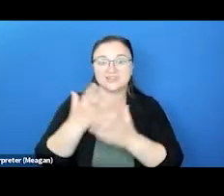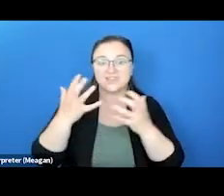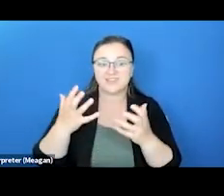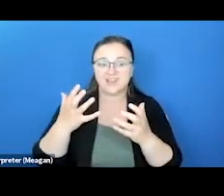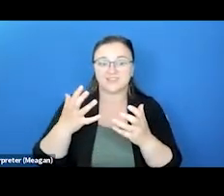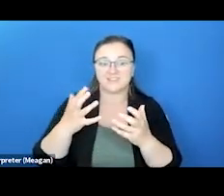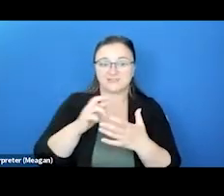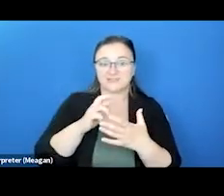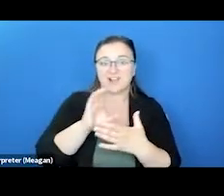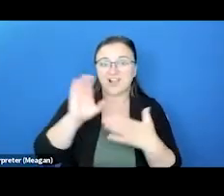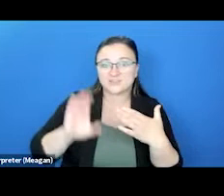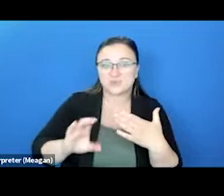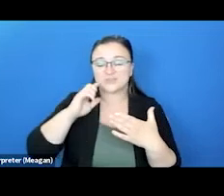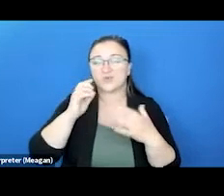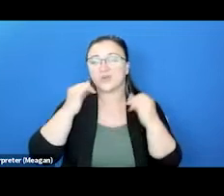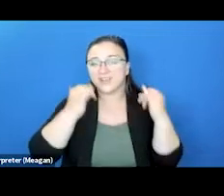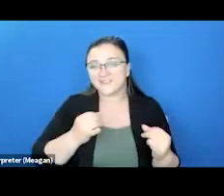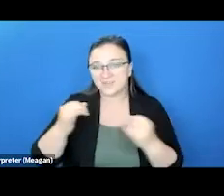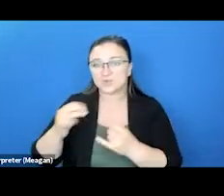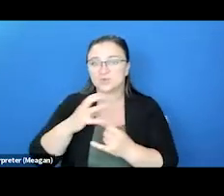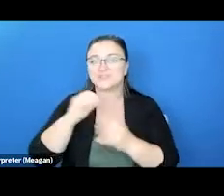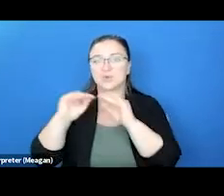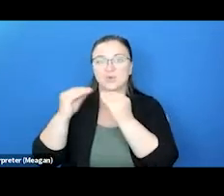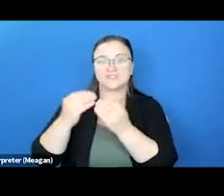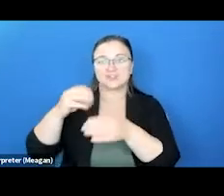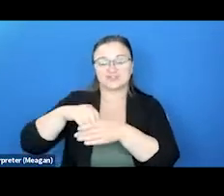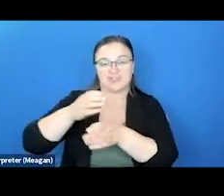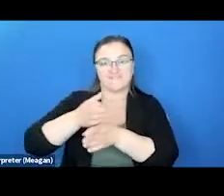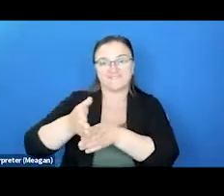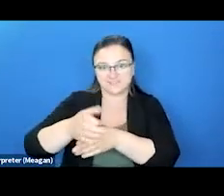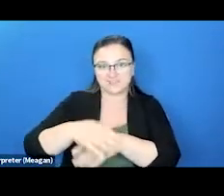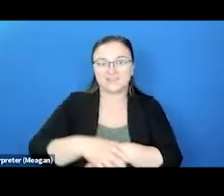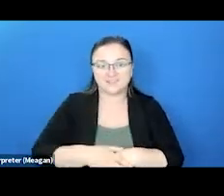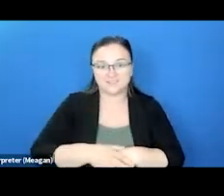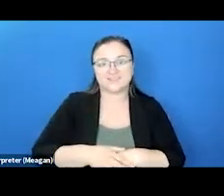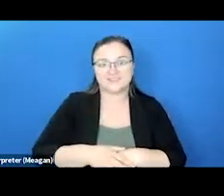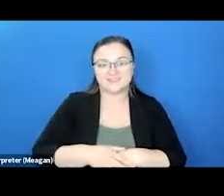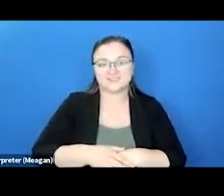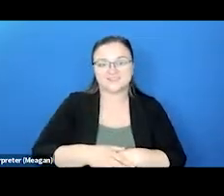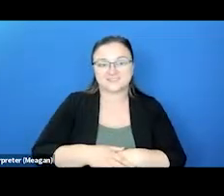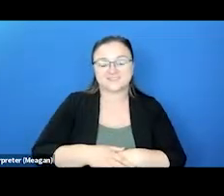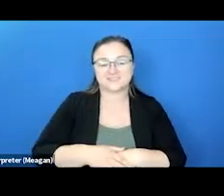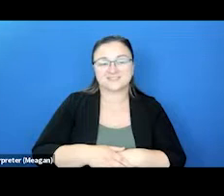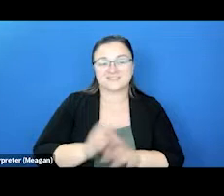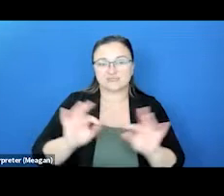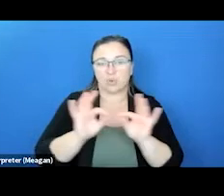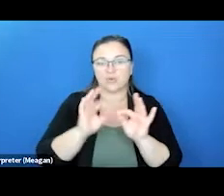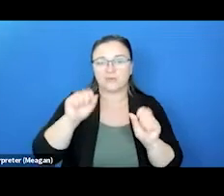for individuals and organizations in the field and being able to kind of think differently about Building Resiliency.